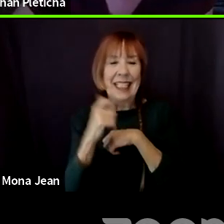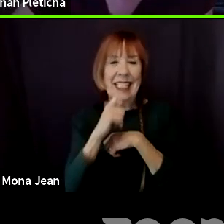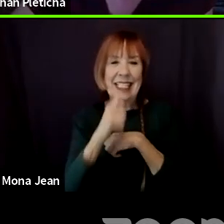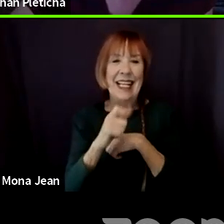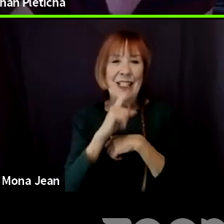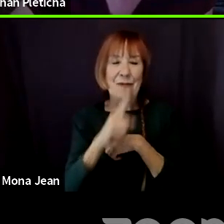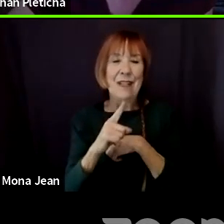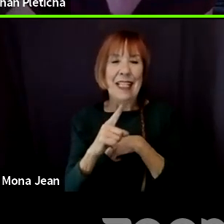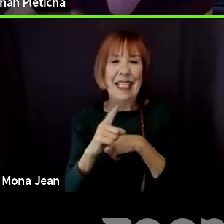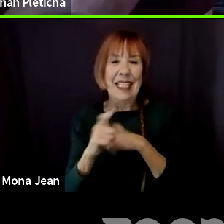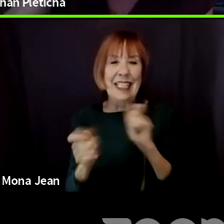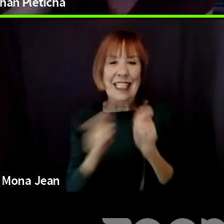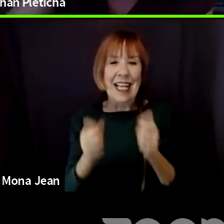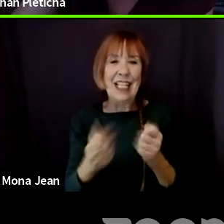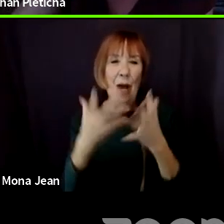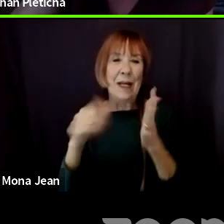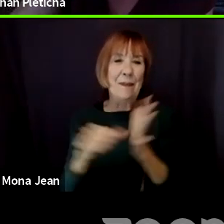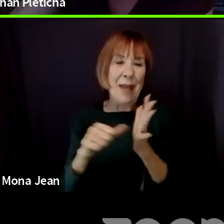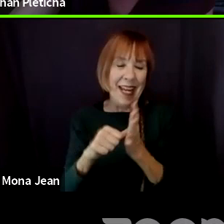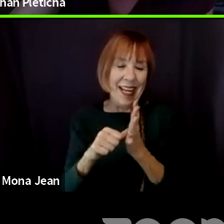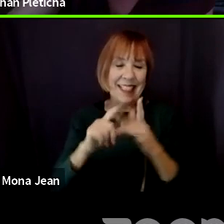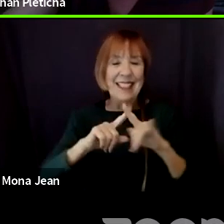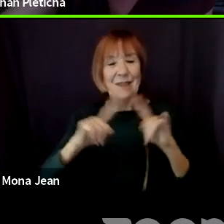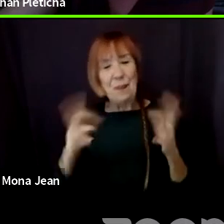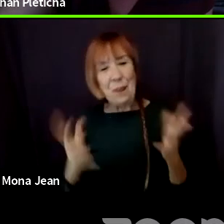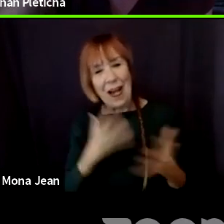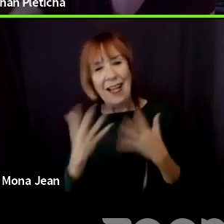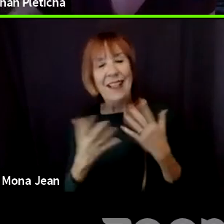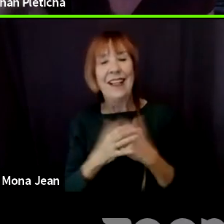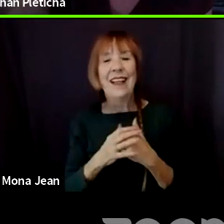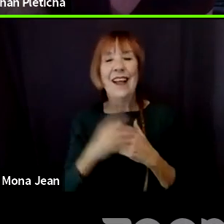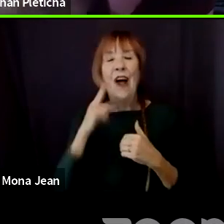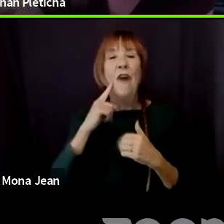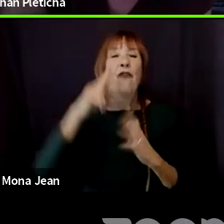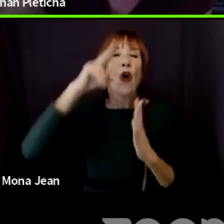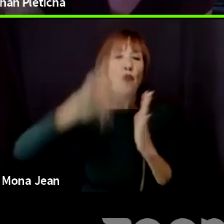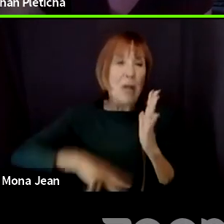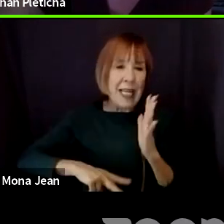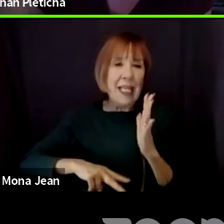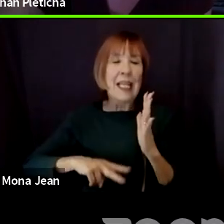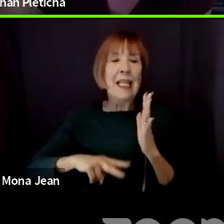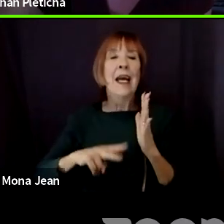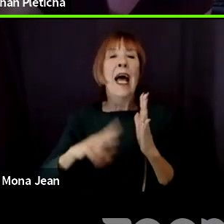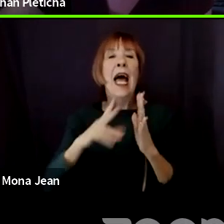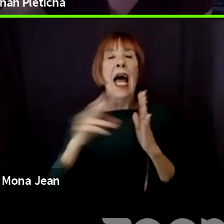you're shooting really but it for reading and notes and feedback purposes.